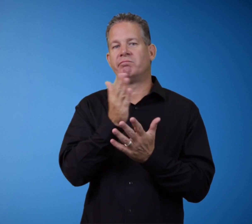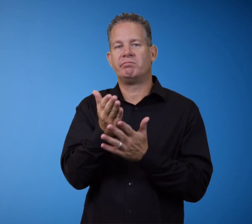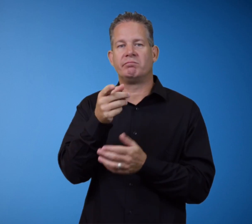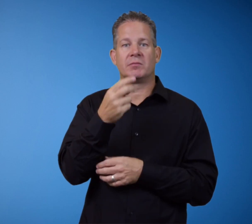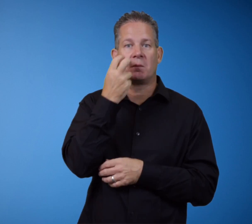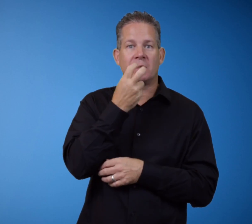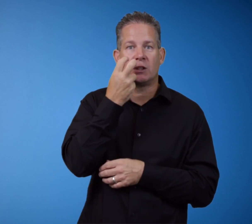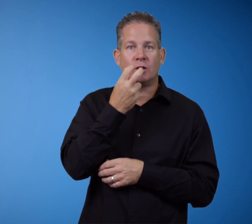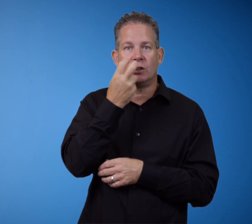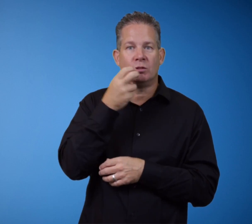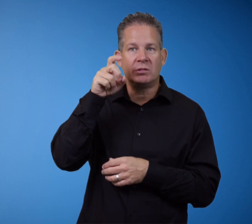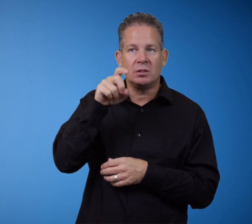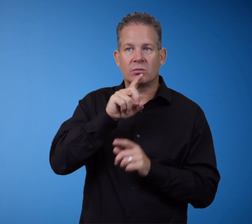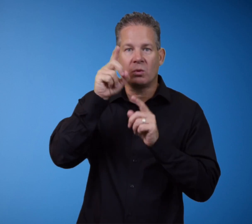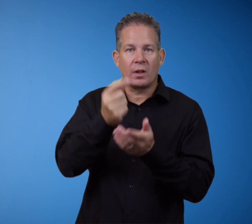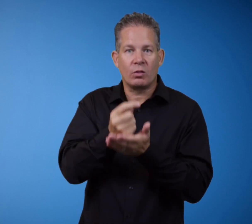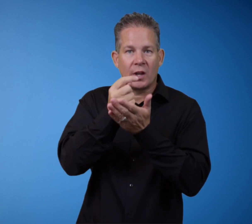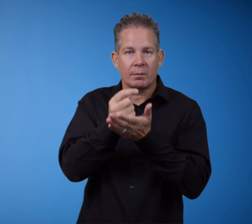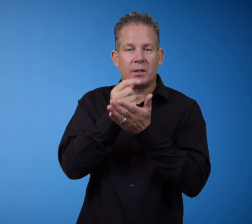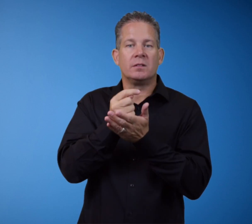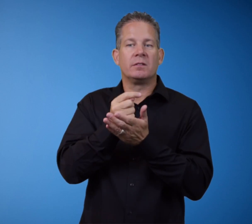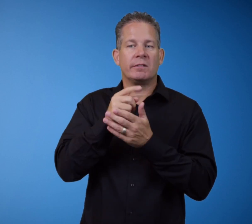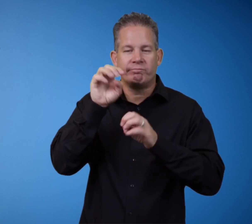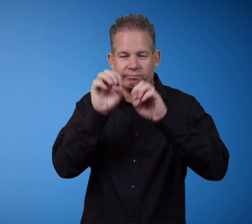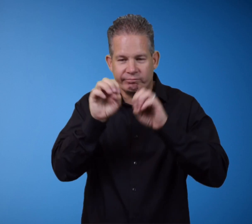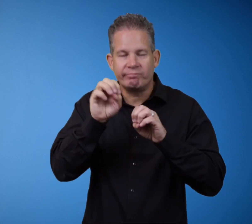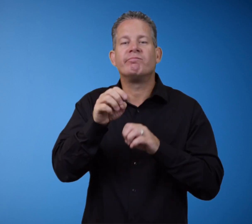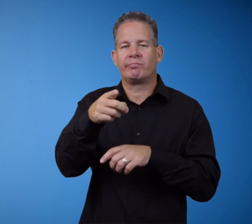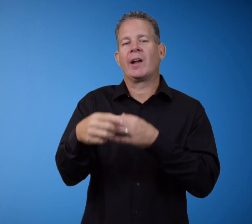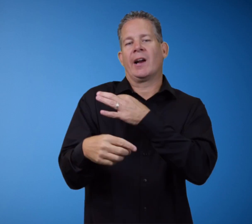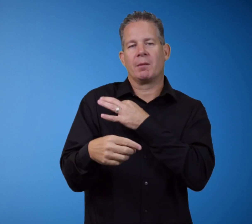to get government benefits or speech services to get therapy.